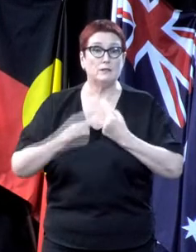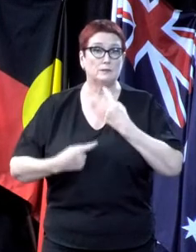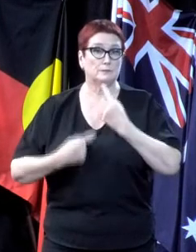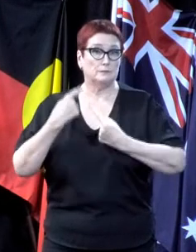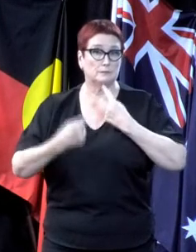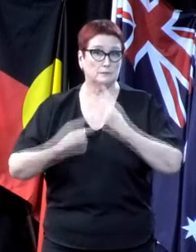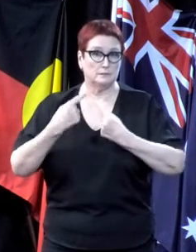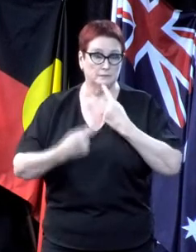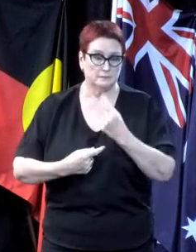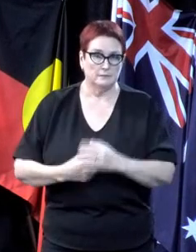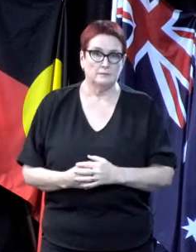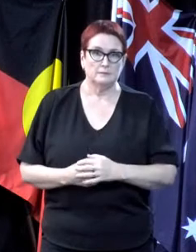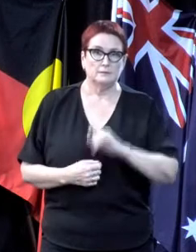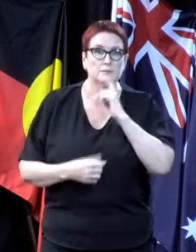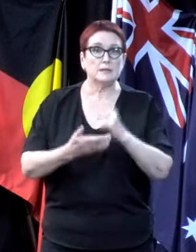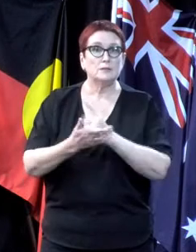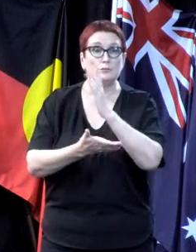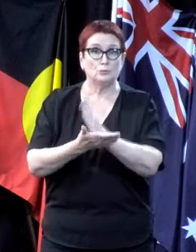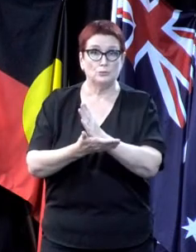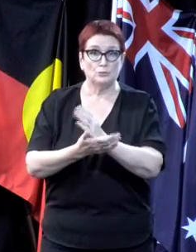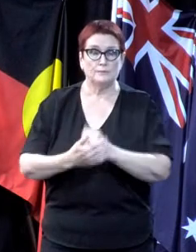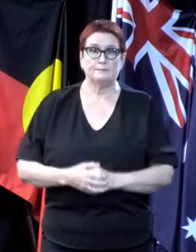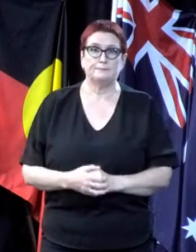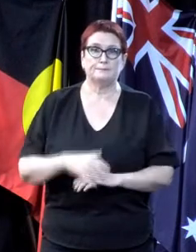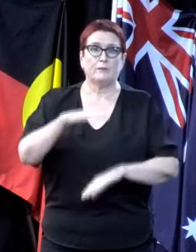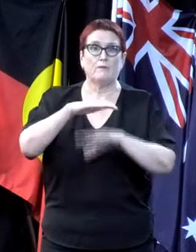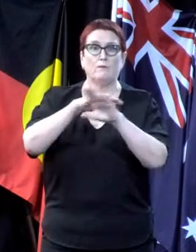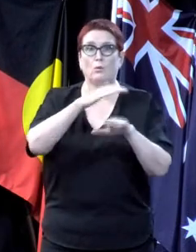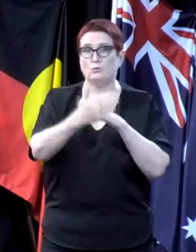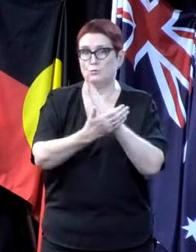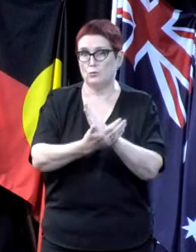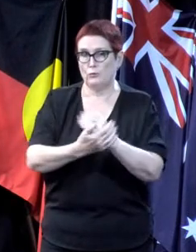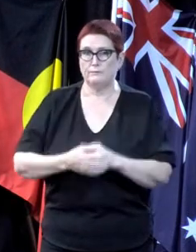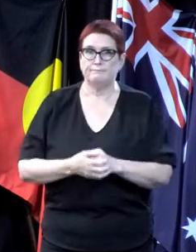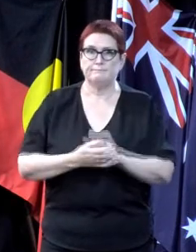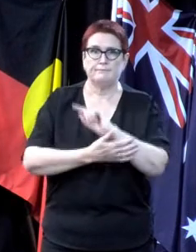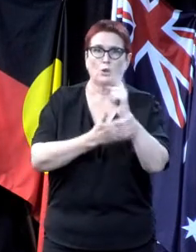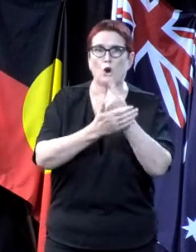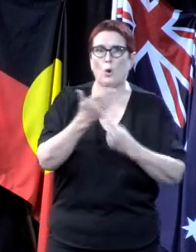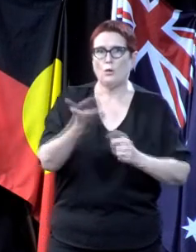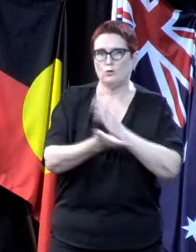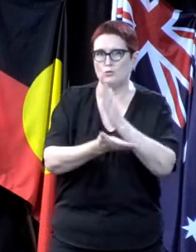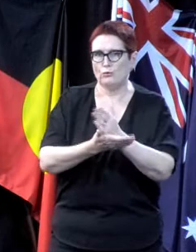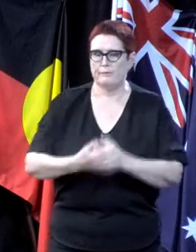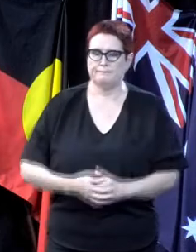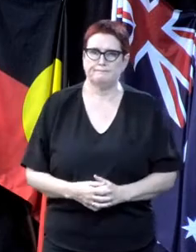Will be the truth. MS FENOGLIO: Will be the truth. The whole truth. MS FENOGLIO: The whole truth. And nothing but the truth. MS FENOGLIO: And nothing but the truth. Thank you very much.